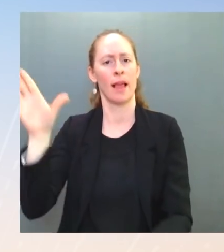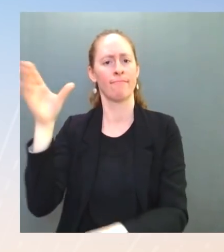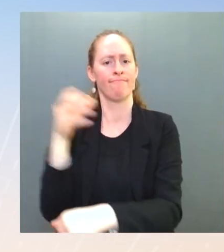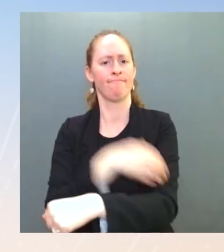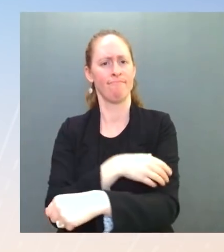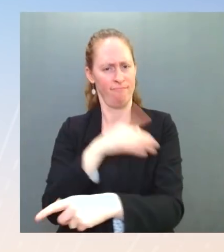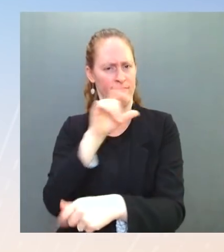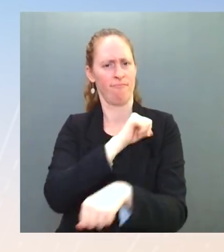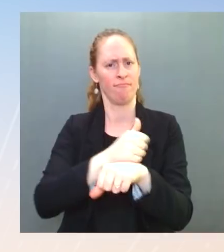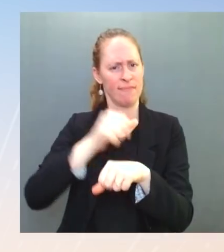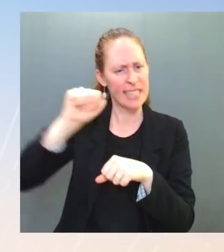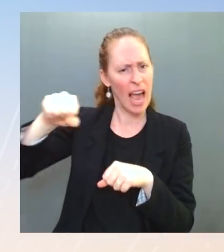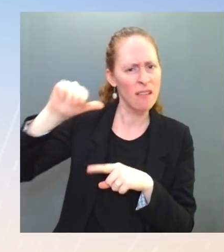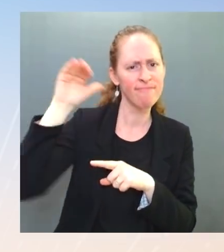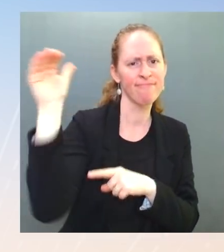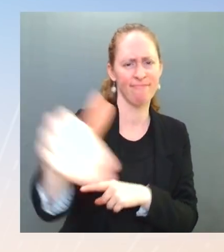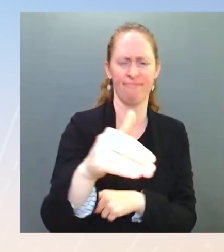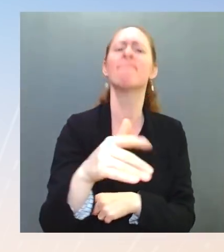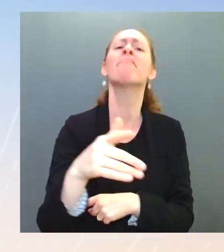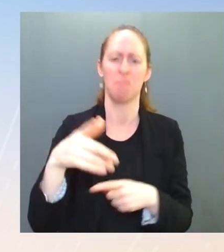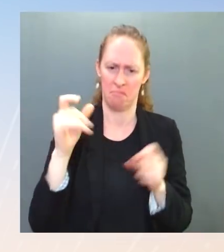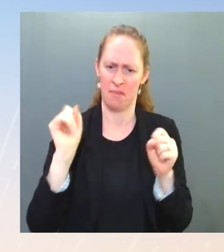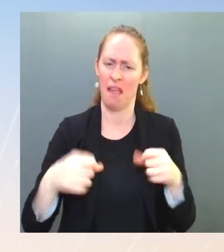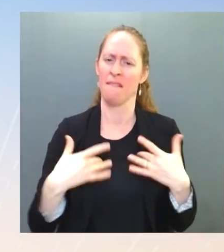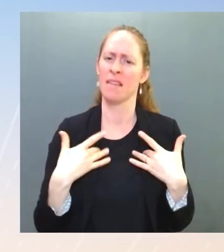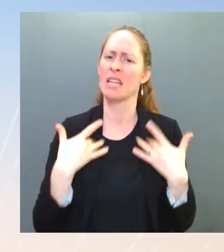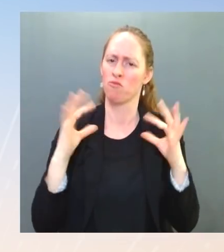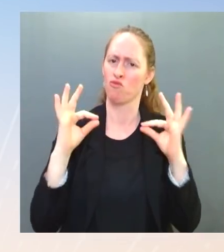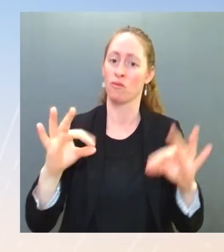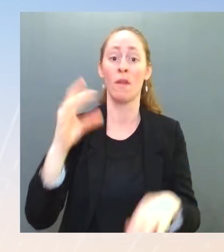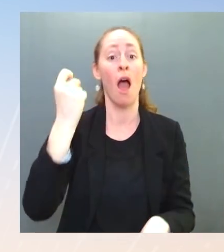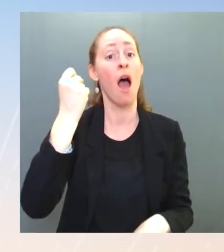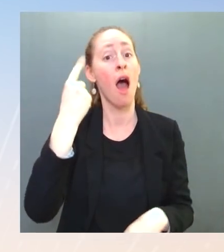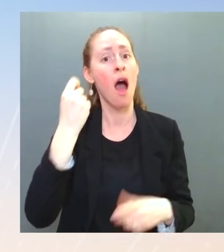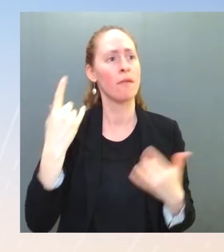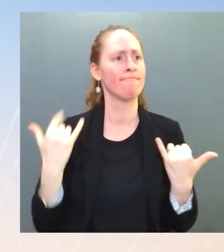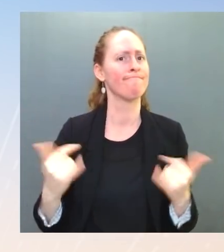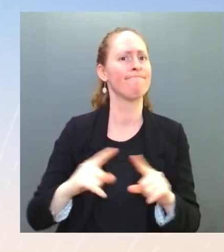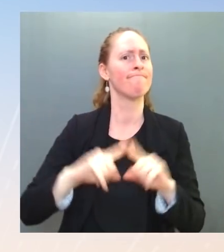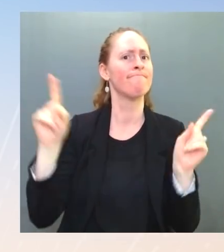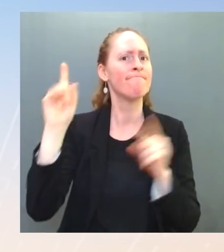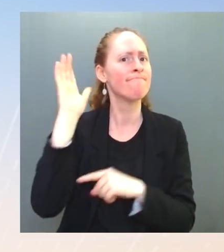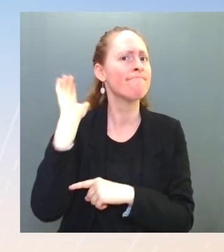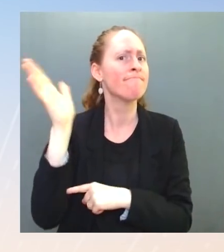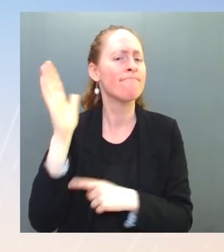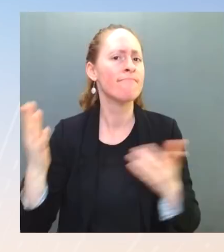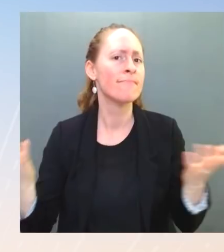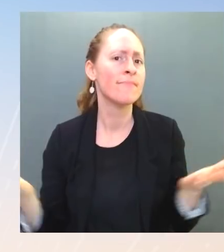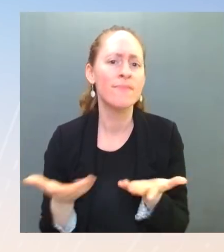he is making today is that this is a rule that is supported by law enforcement.